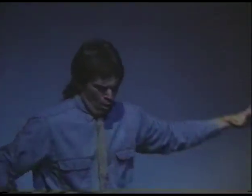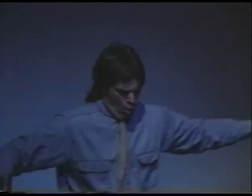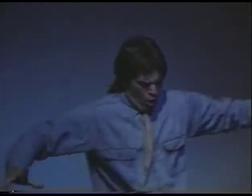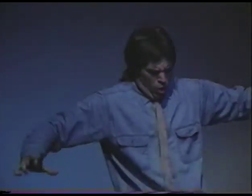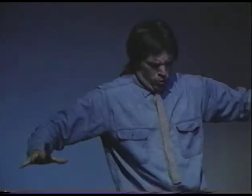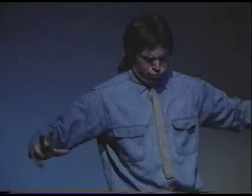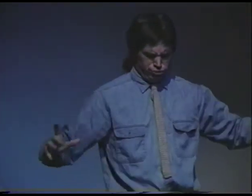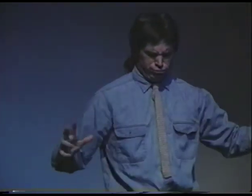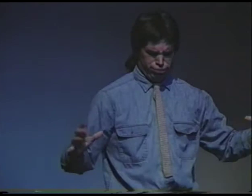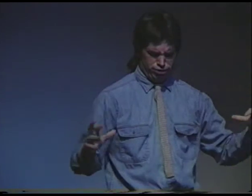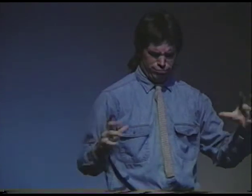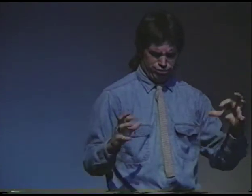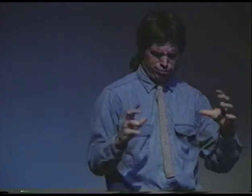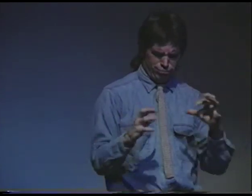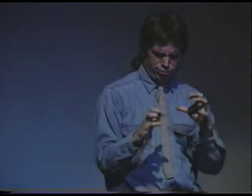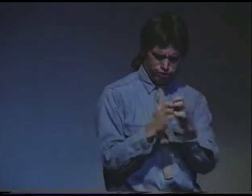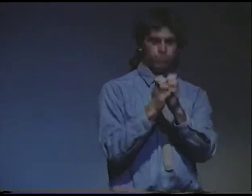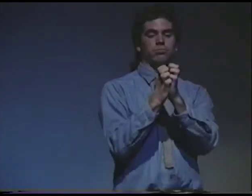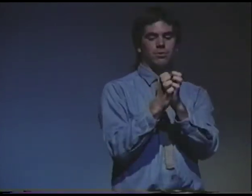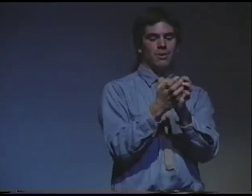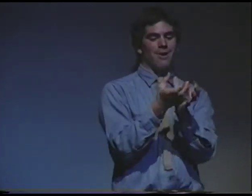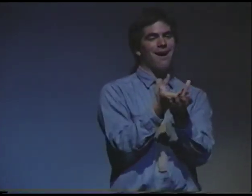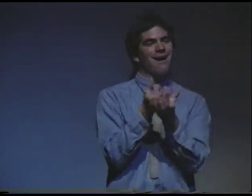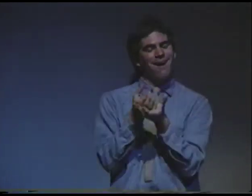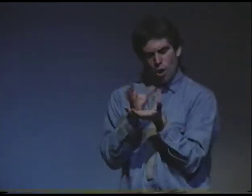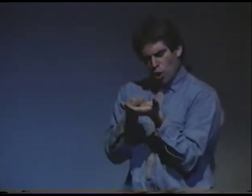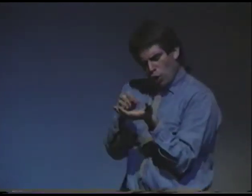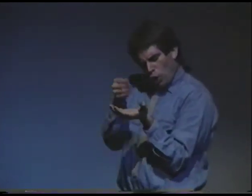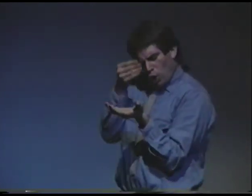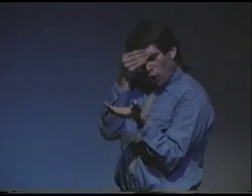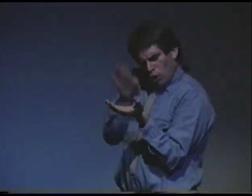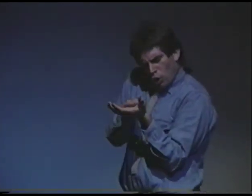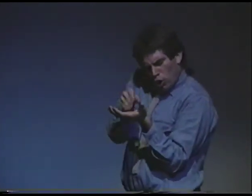And now this, and it all came together.